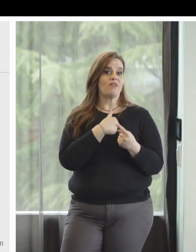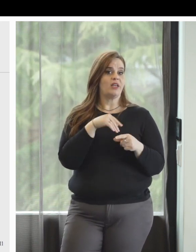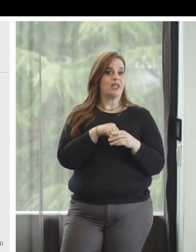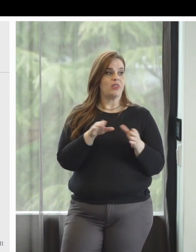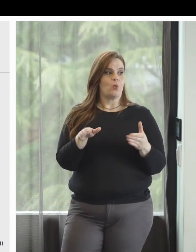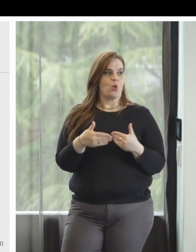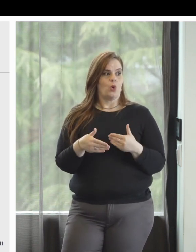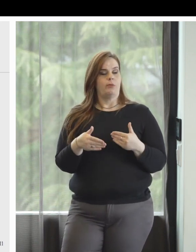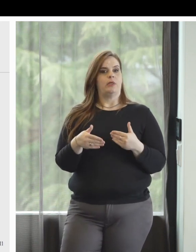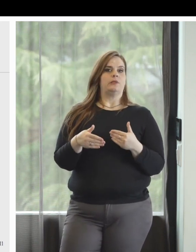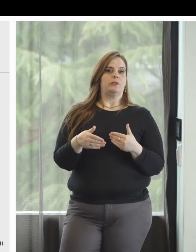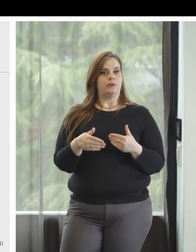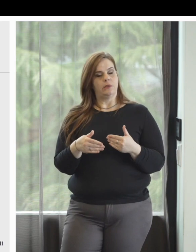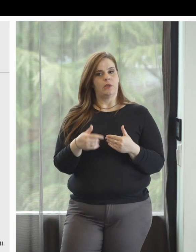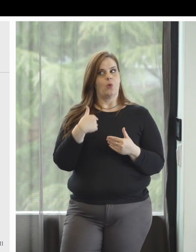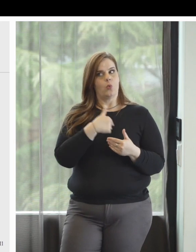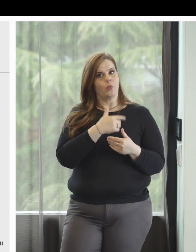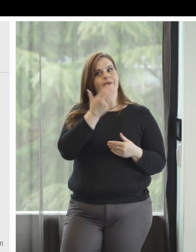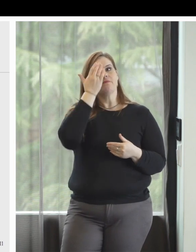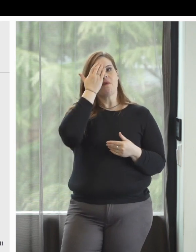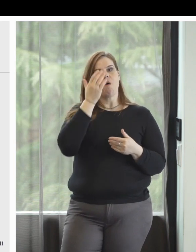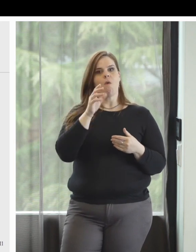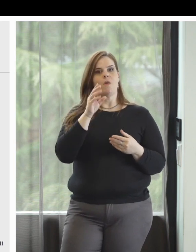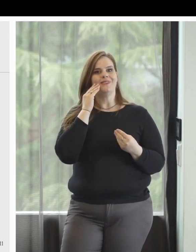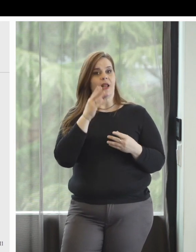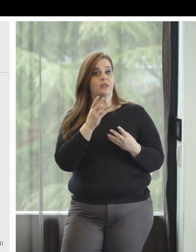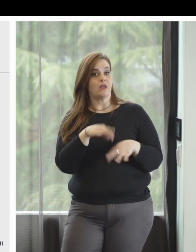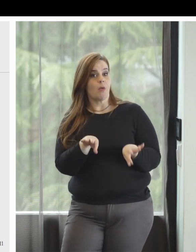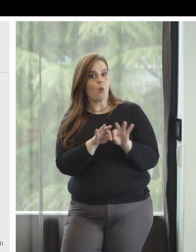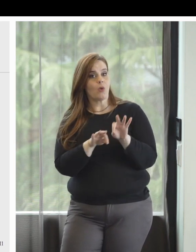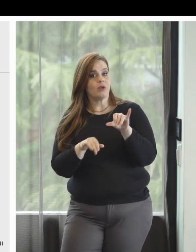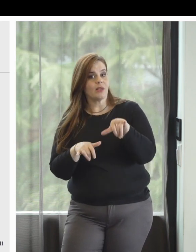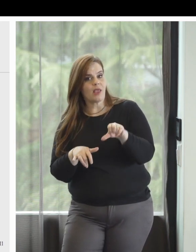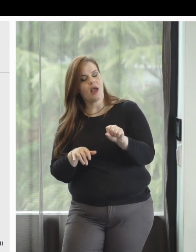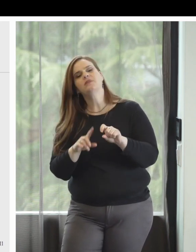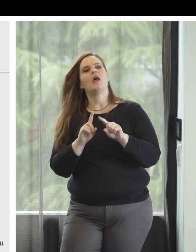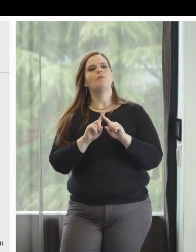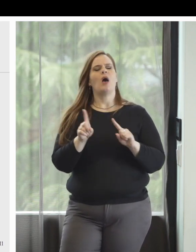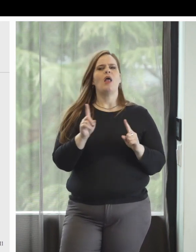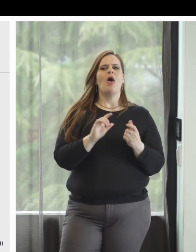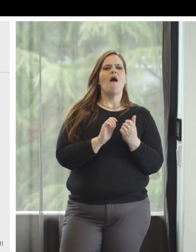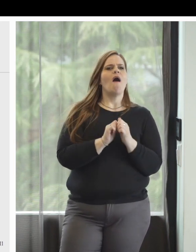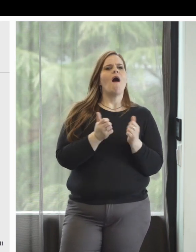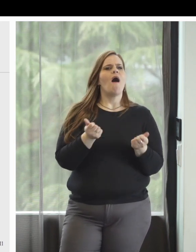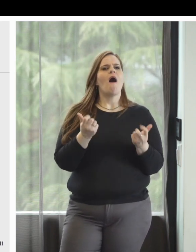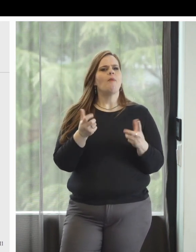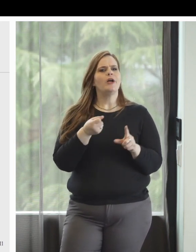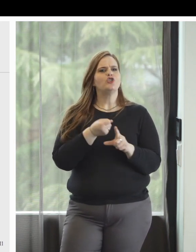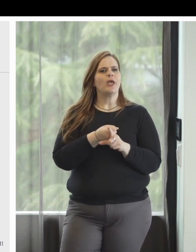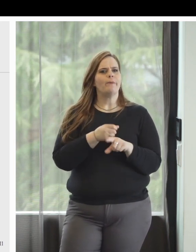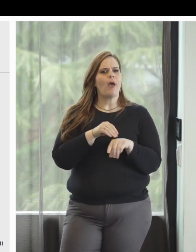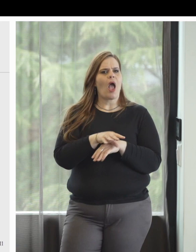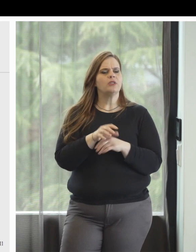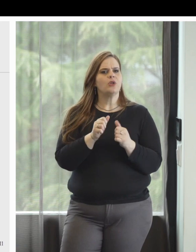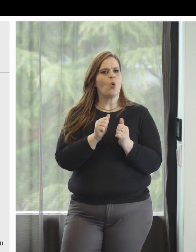we know data is important but how important is it really how much impact would information would actually